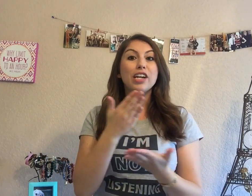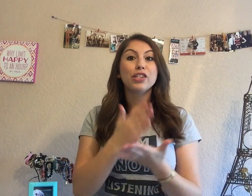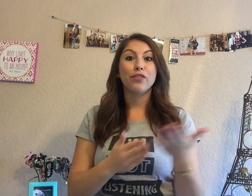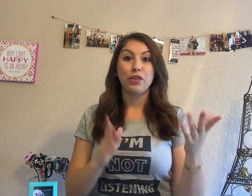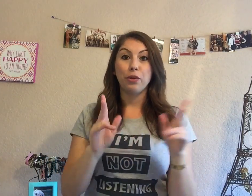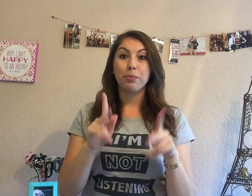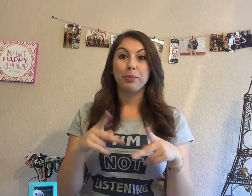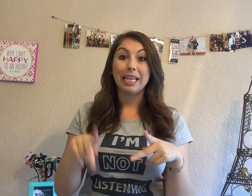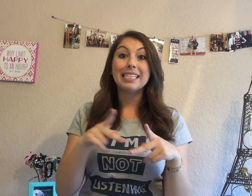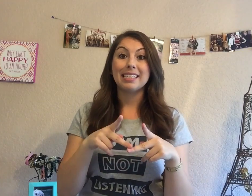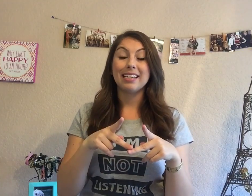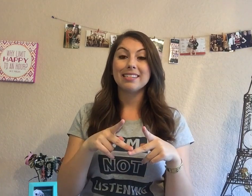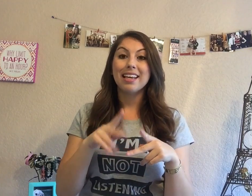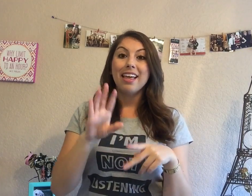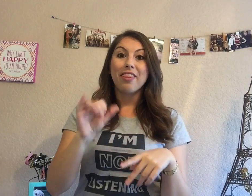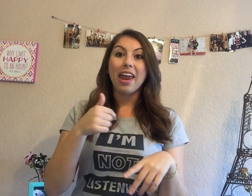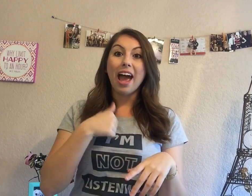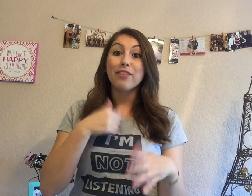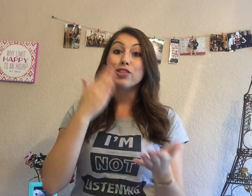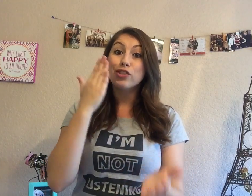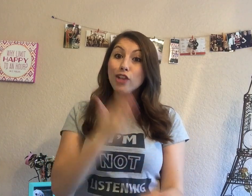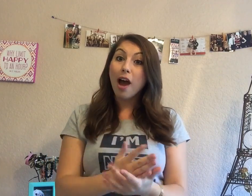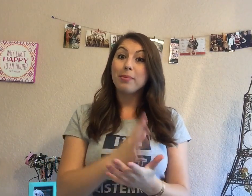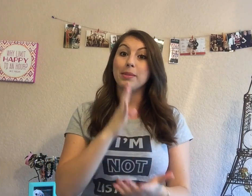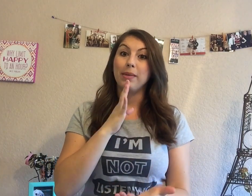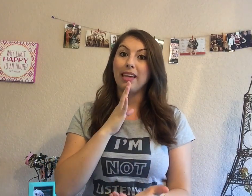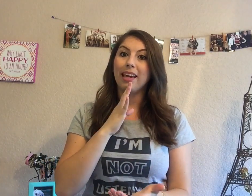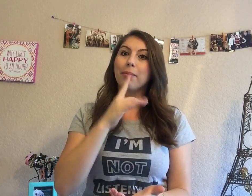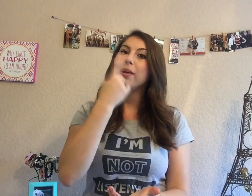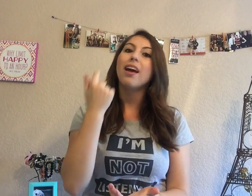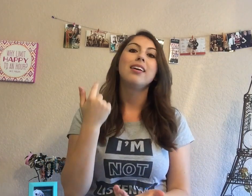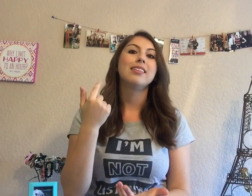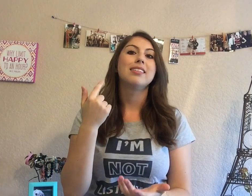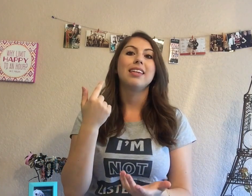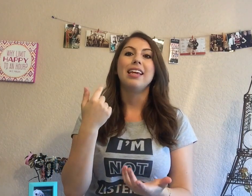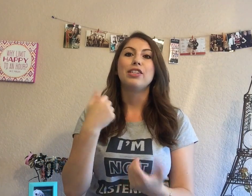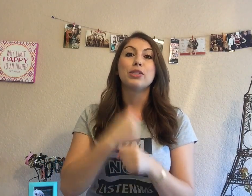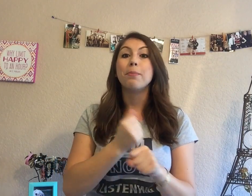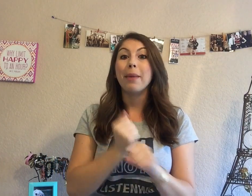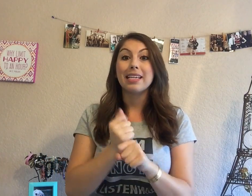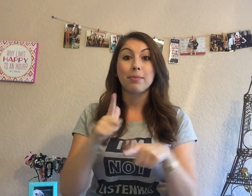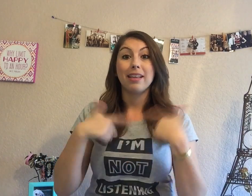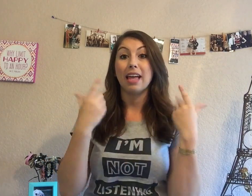actually a few places that I have stopped speaking, because it just makes my life